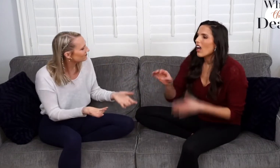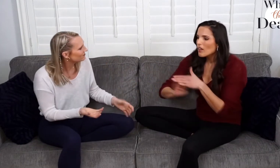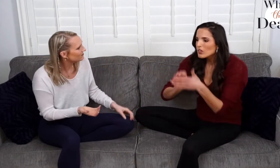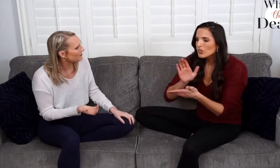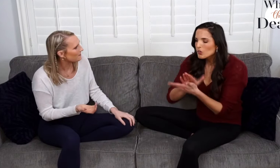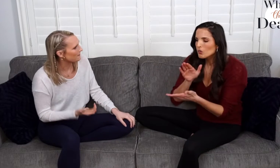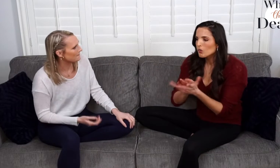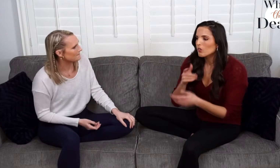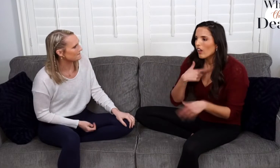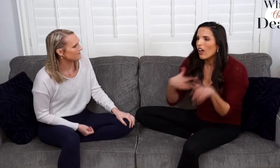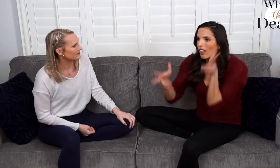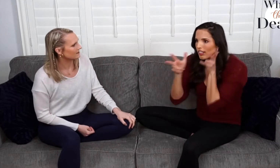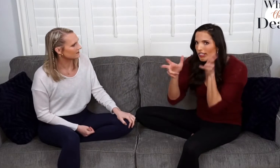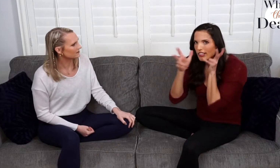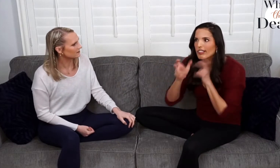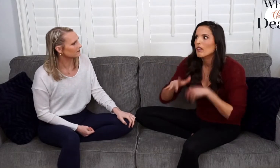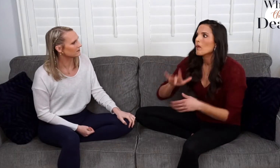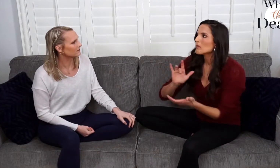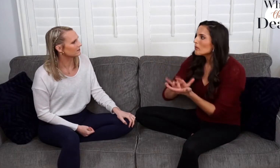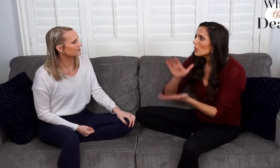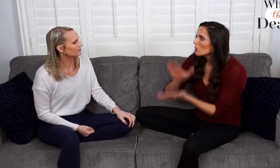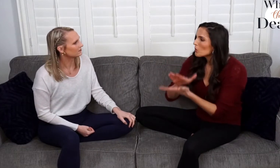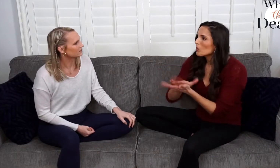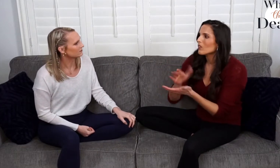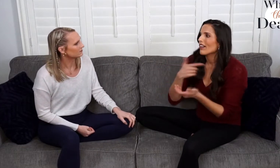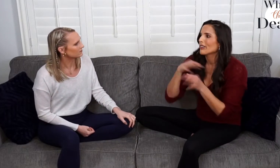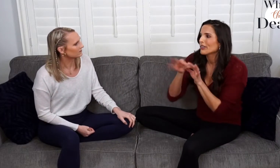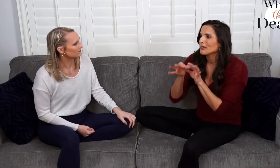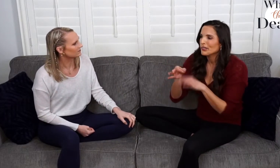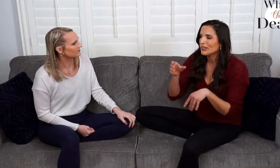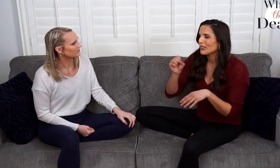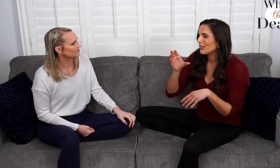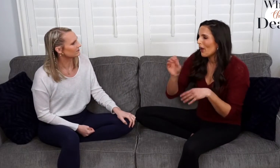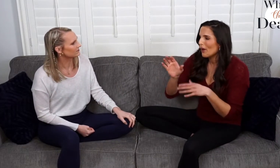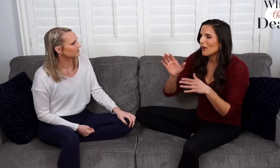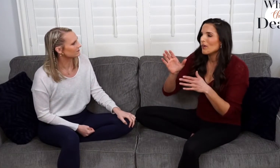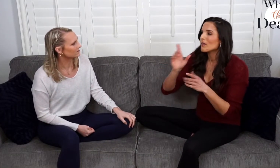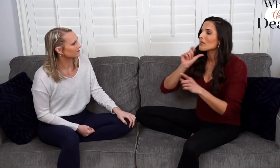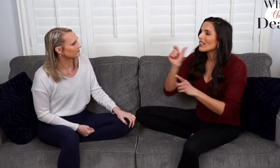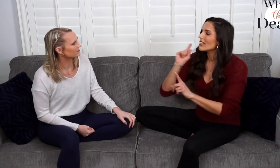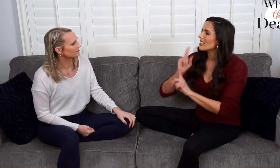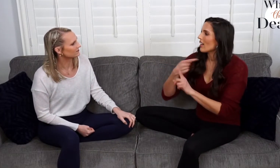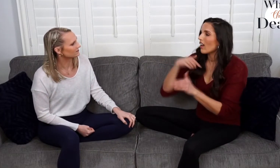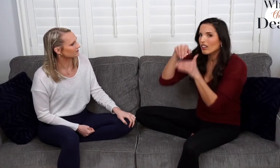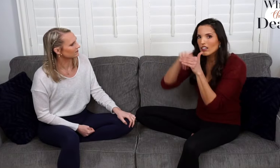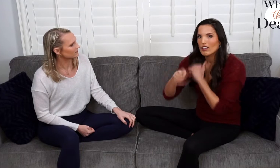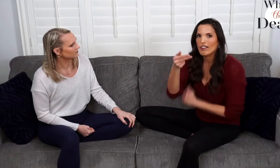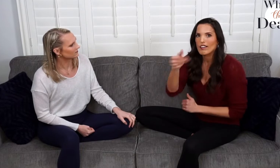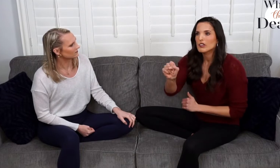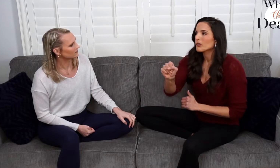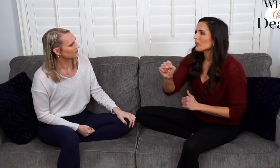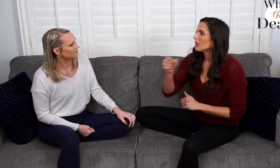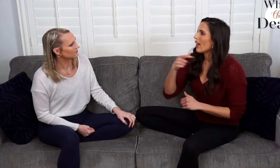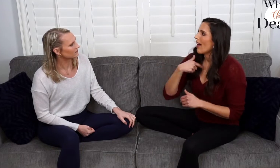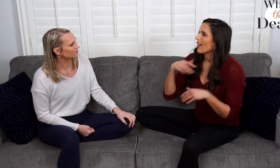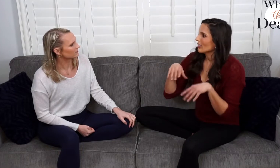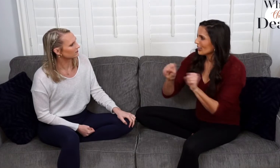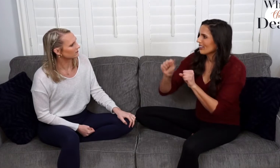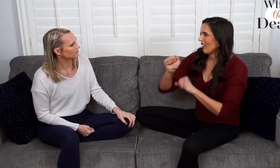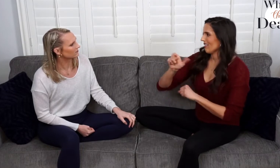Well, in elementary school, I did both receptive skills, in middle school, I had an interpreter. It wasn't until I got into high school that I